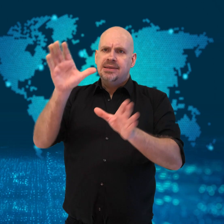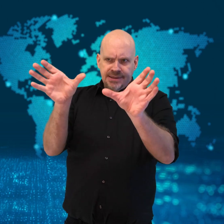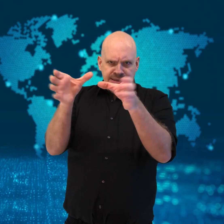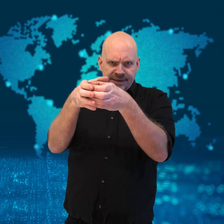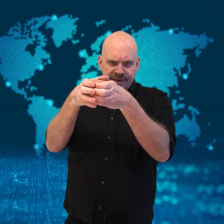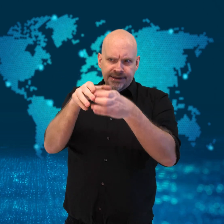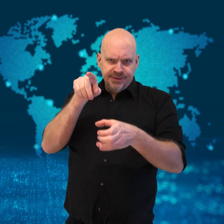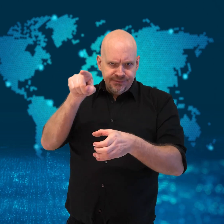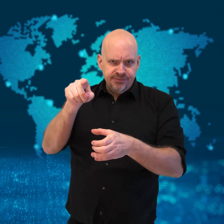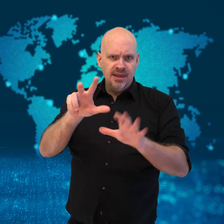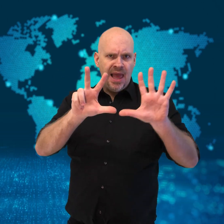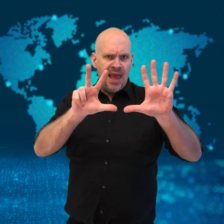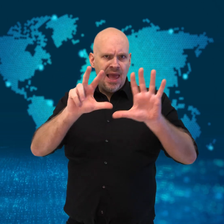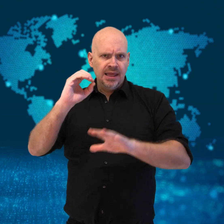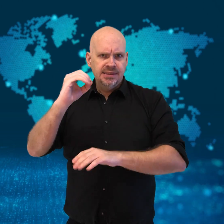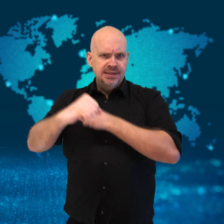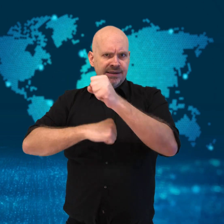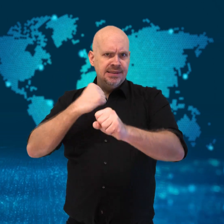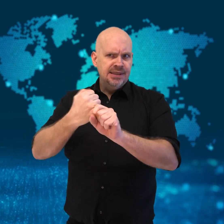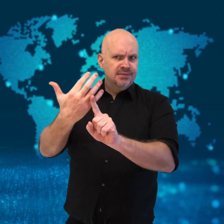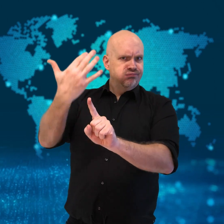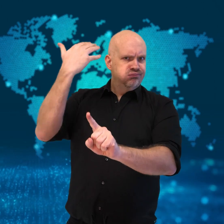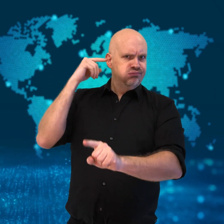Nazis almost 80 years ago.